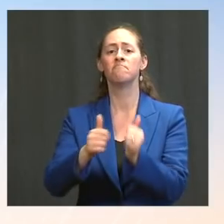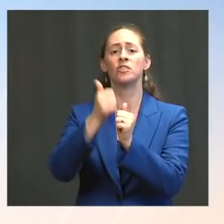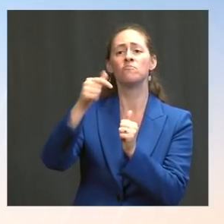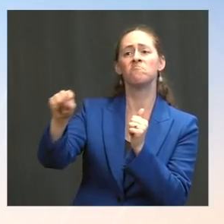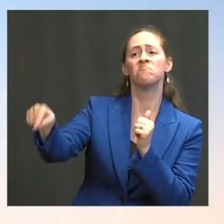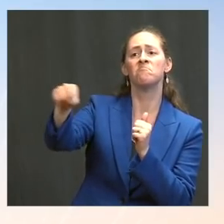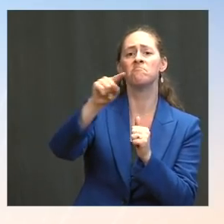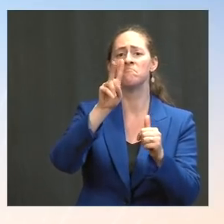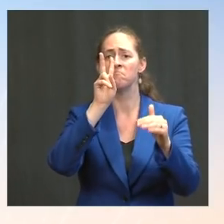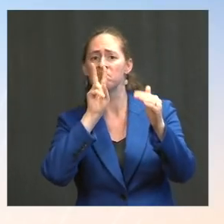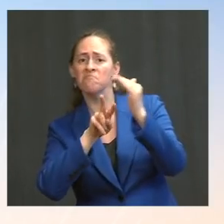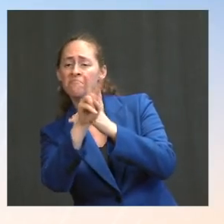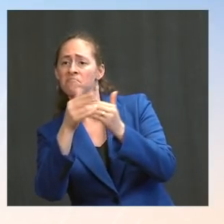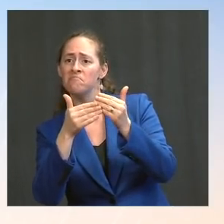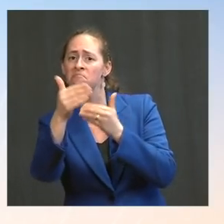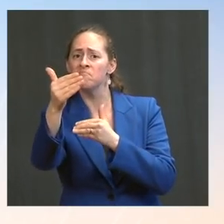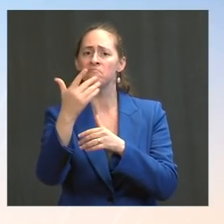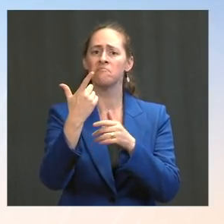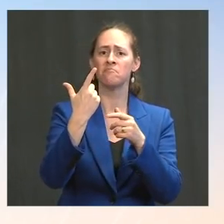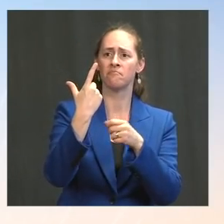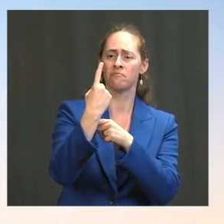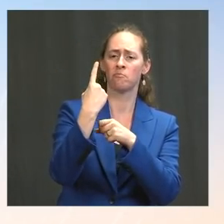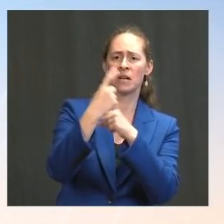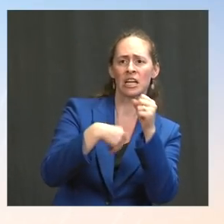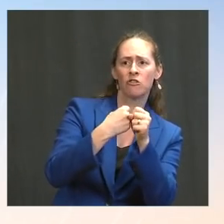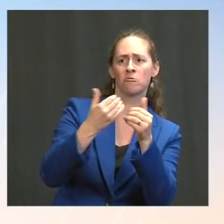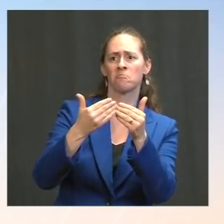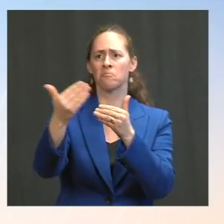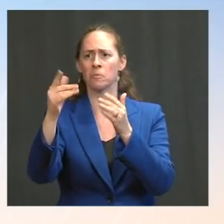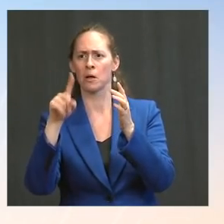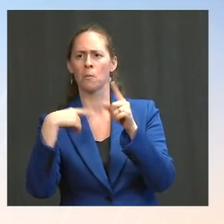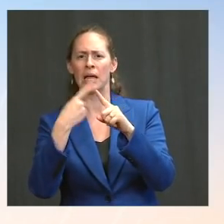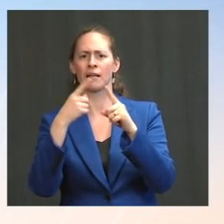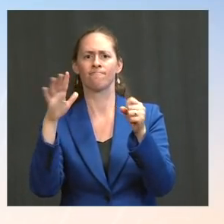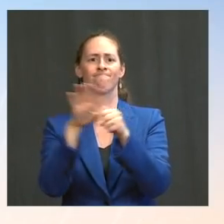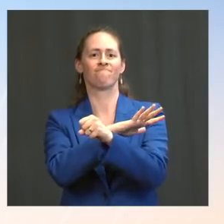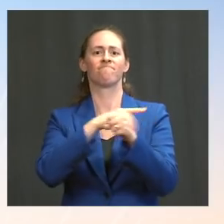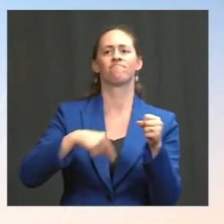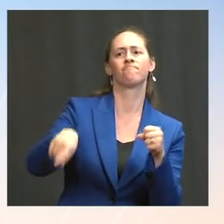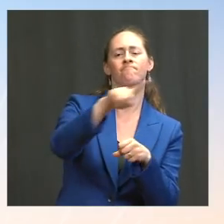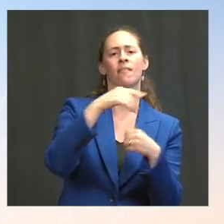their projection of when we will get to that full employment. But as we assess what it means to get to a full employment economy,